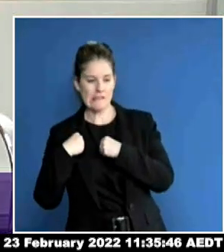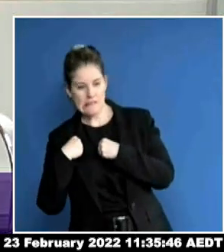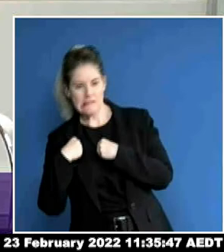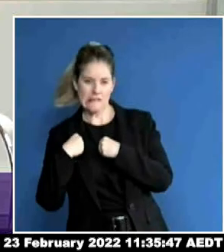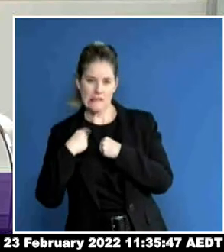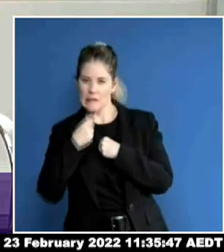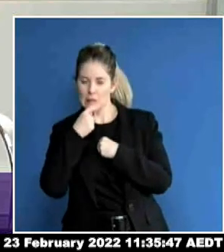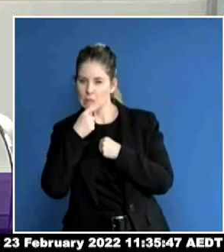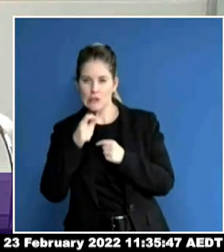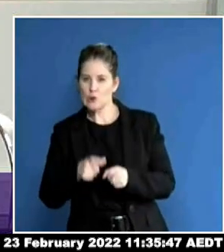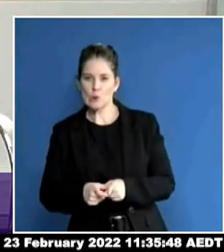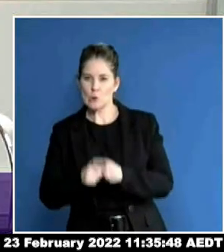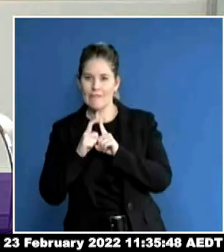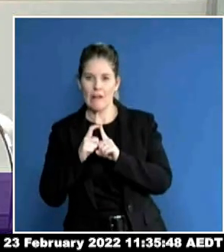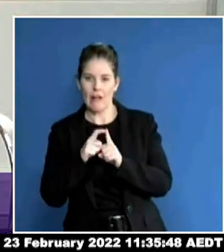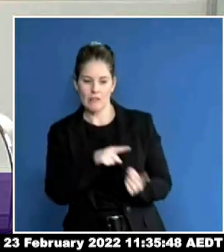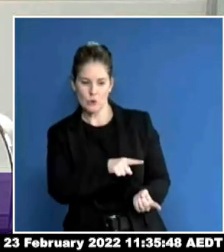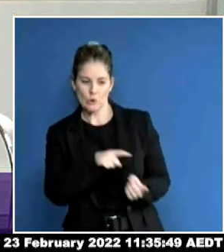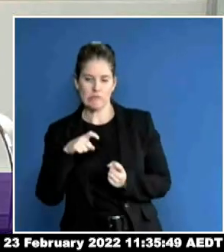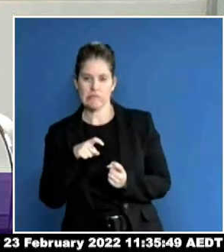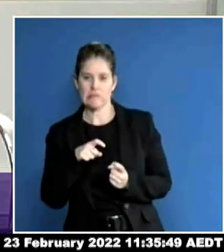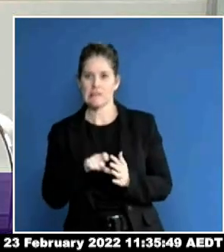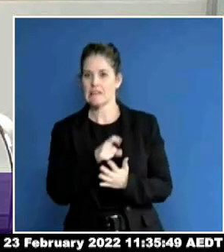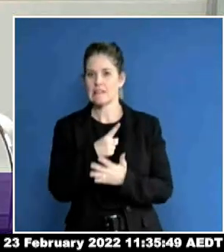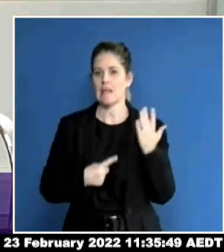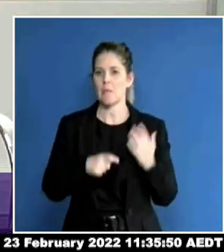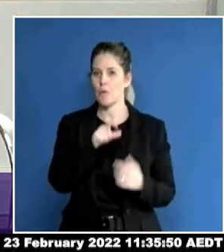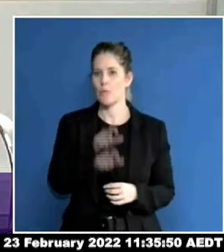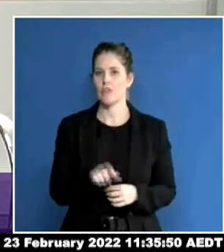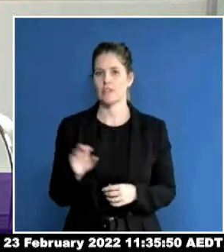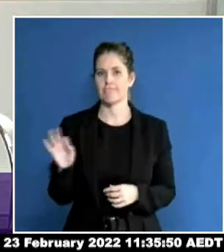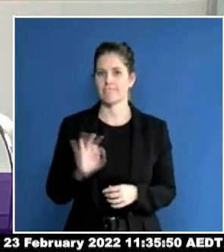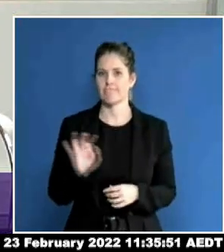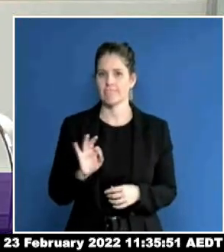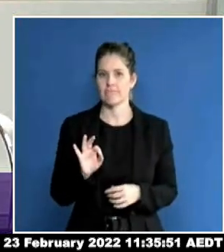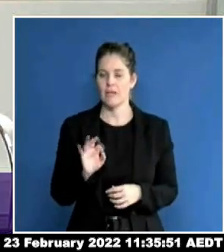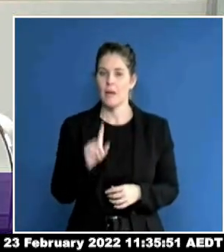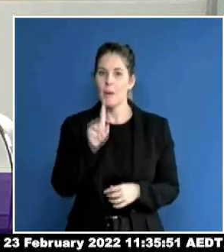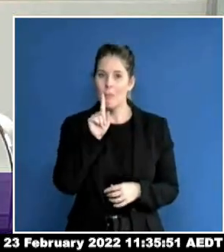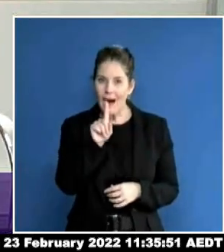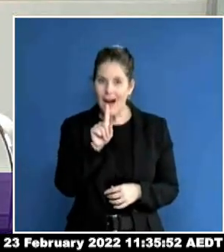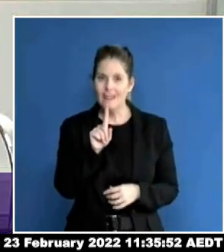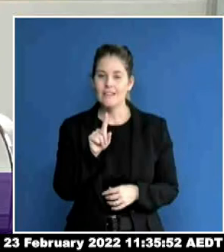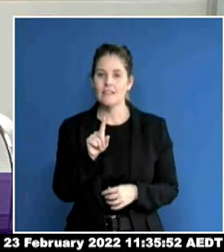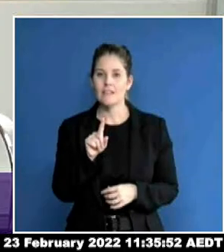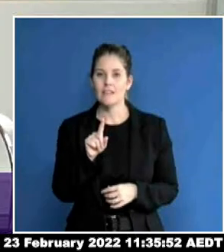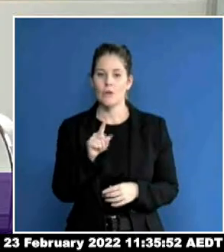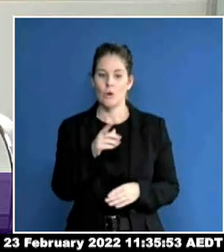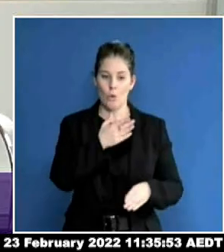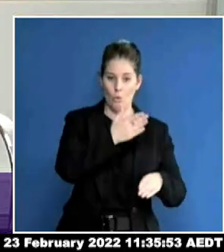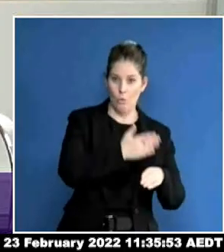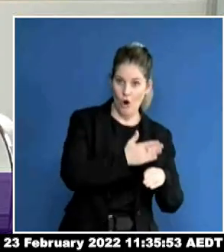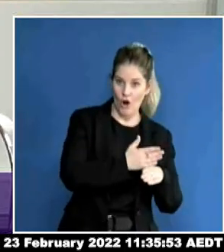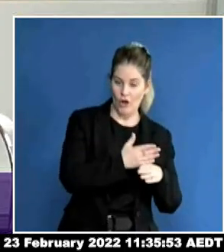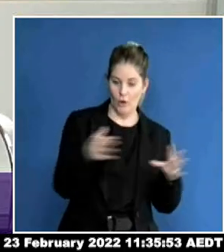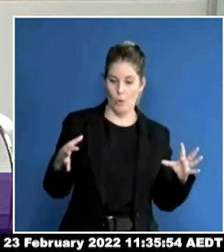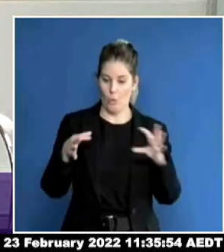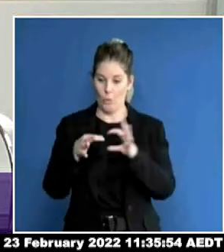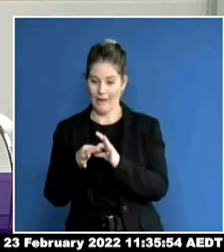process. But the combination of study and work is a really nice supportive mechanism for anyone and would be useful for disabled young people.